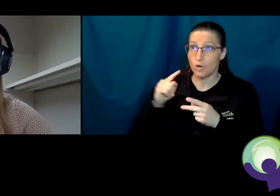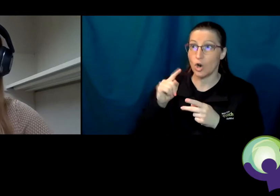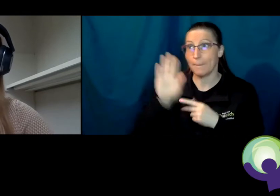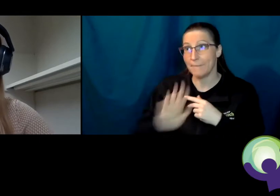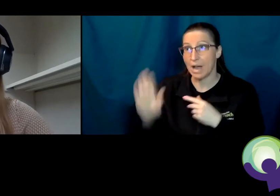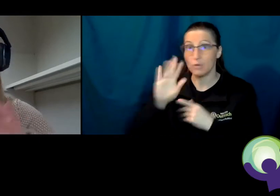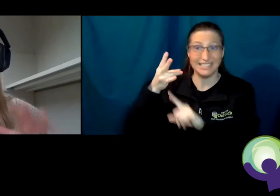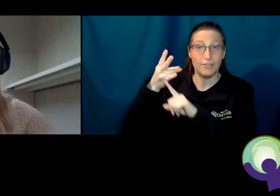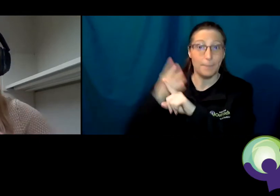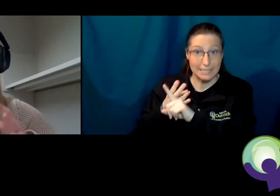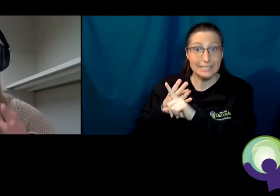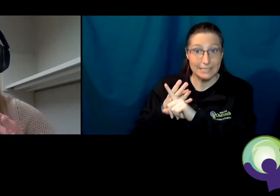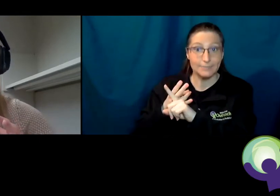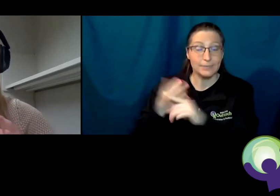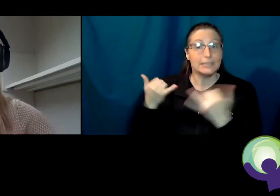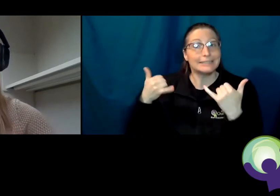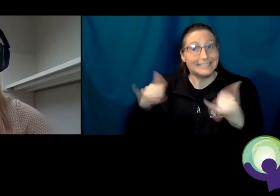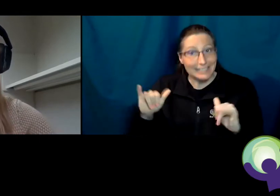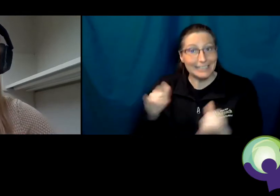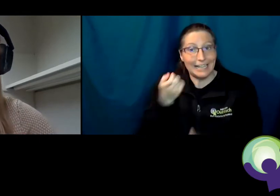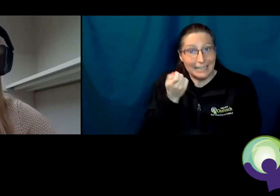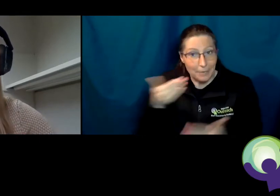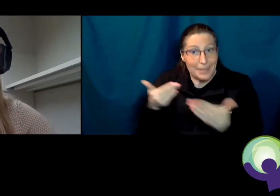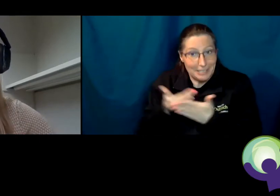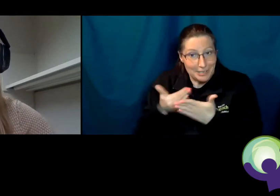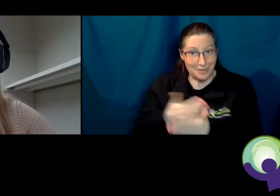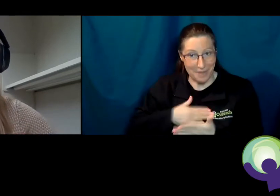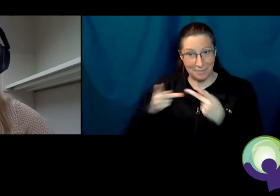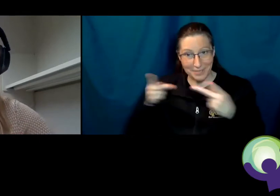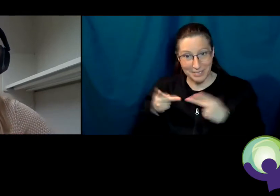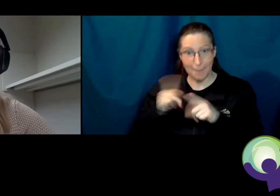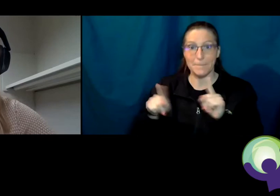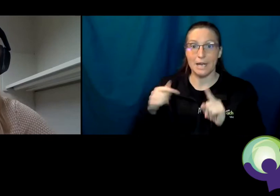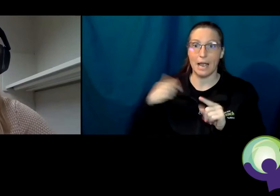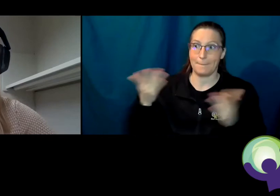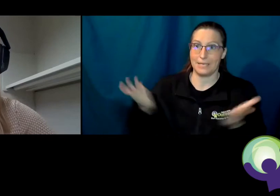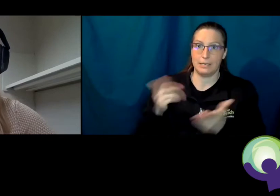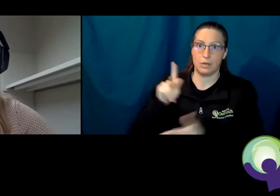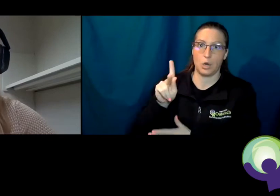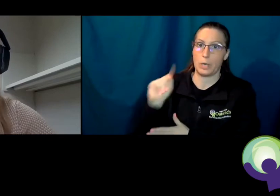months, so still a little new to this position but I've been at Kwik Trip for over a year.